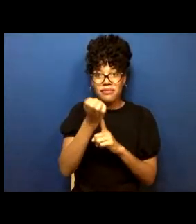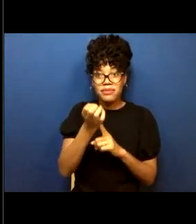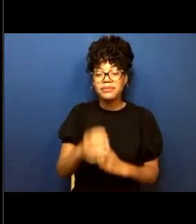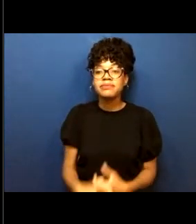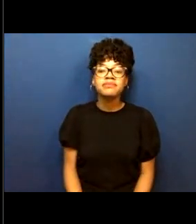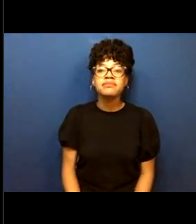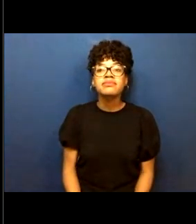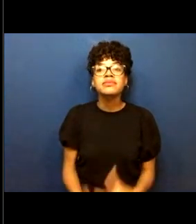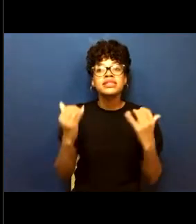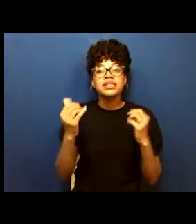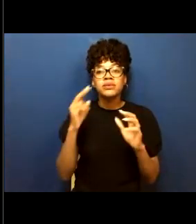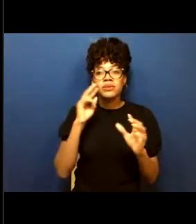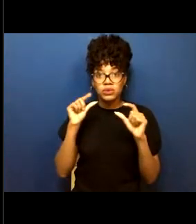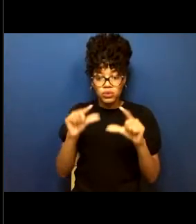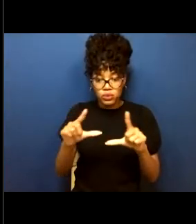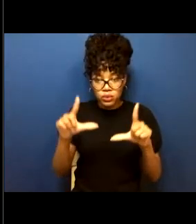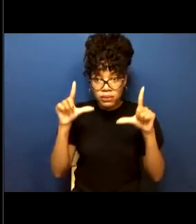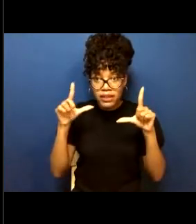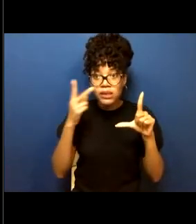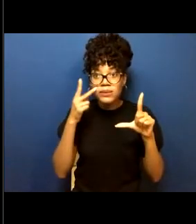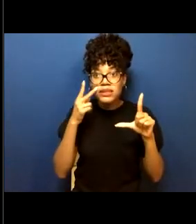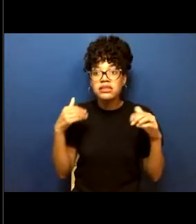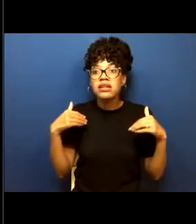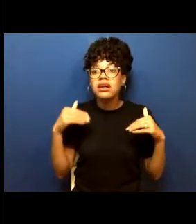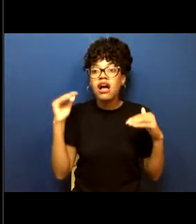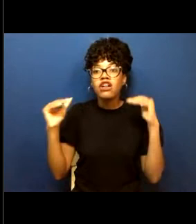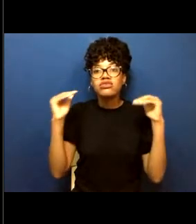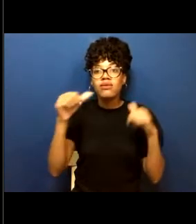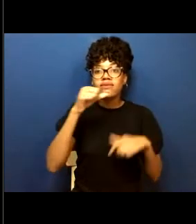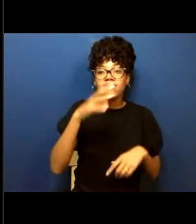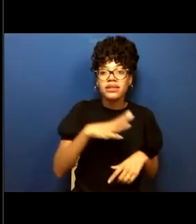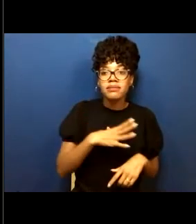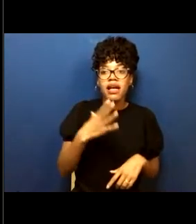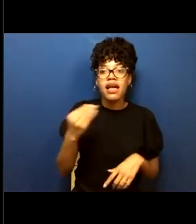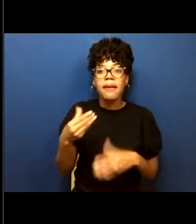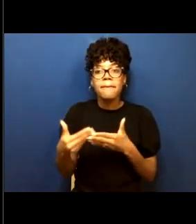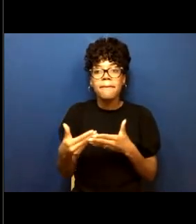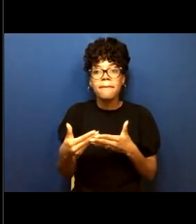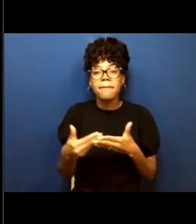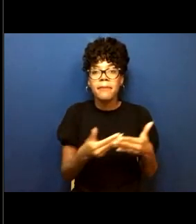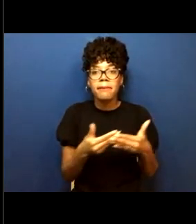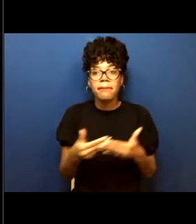around an adult female and a pup. They kind of look like rocks. But from these models, scientists are hoping